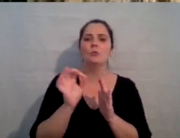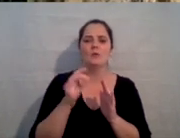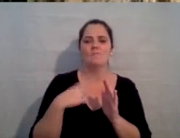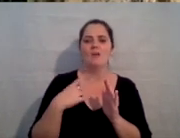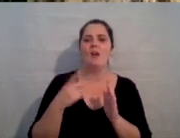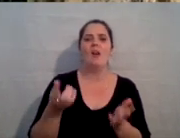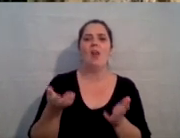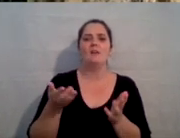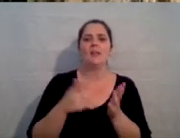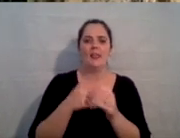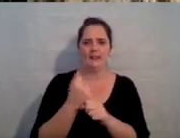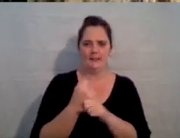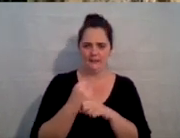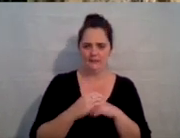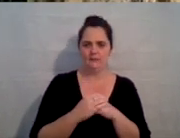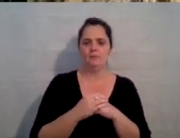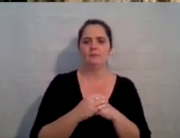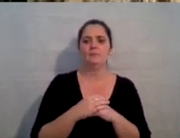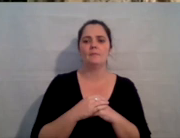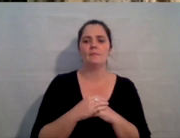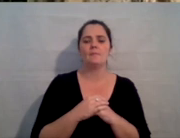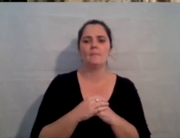back in space and not putting nearly as much tension